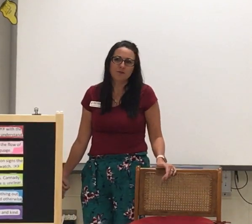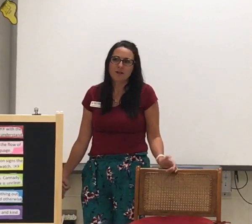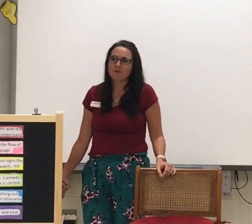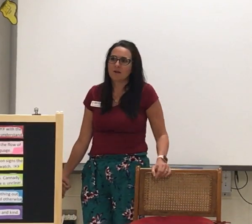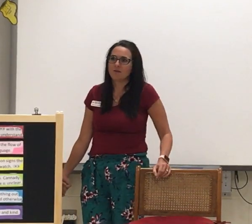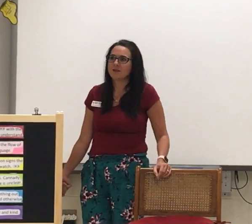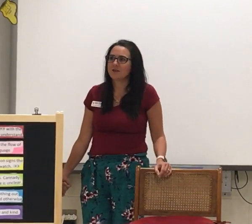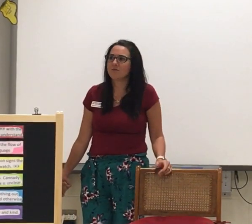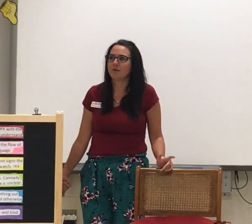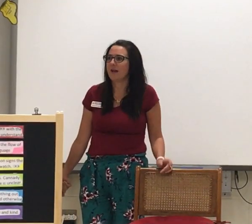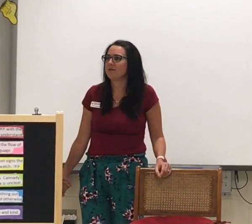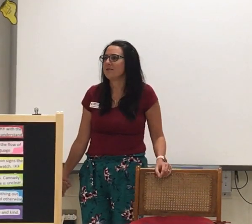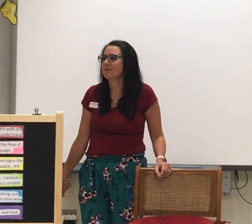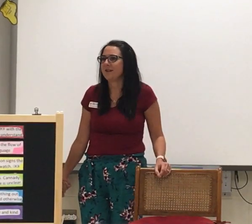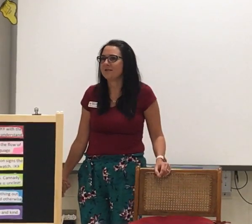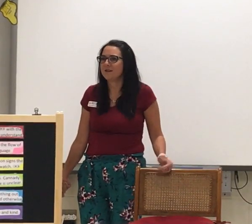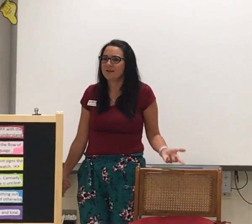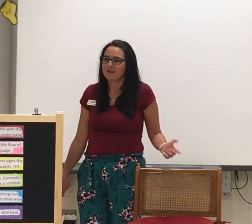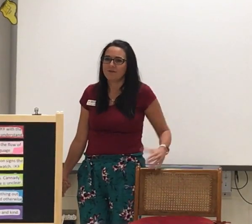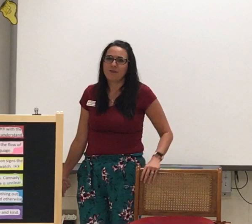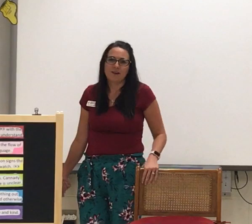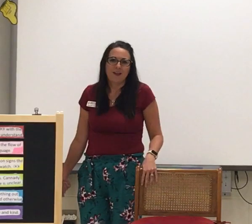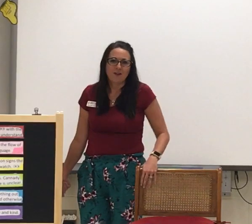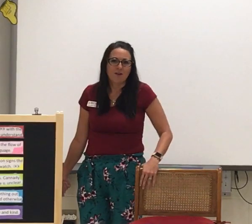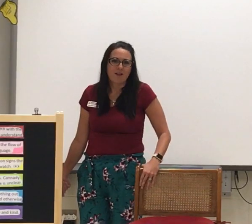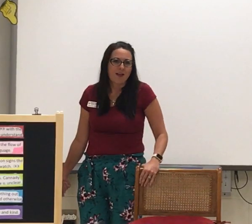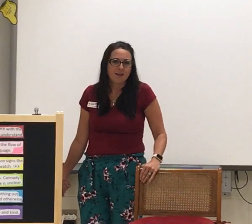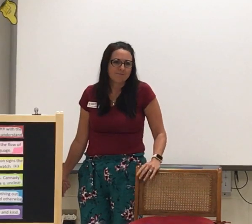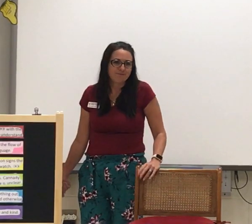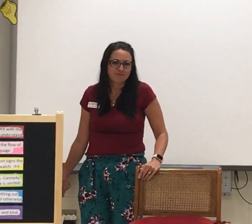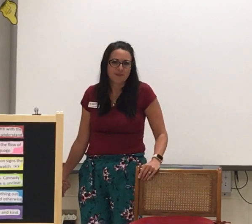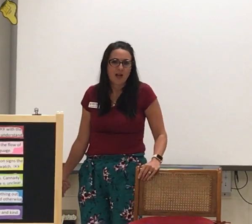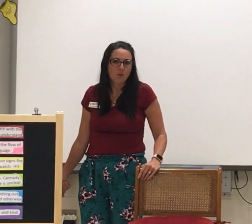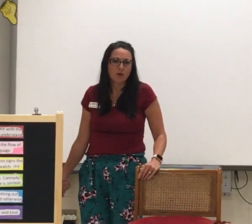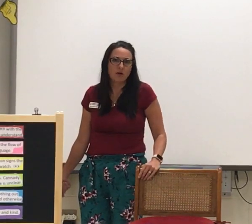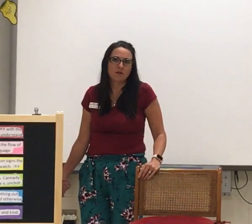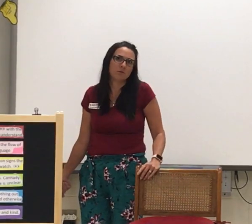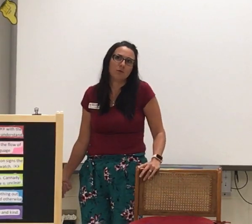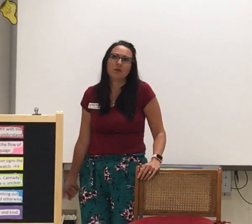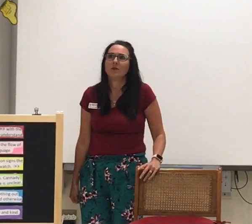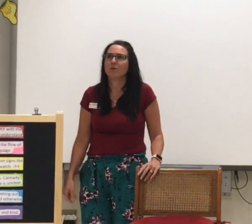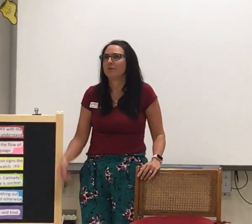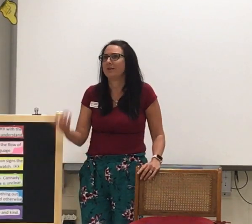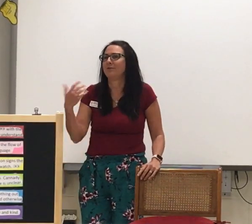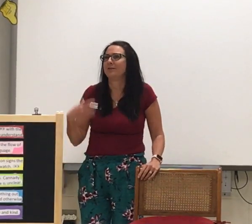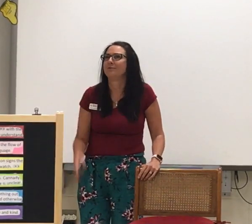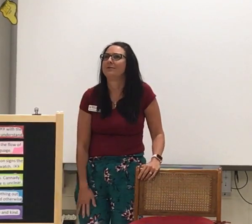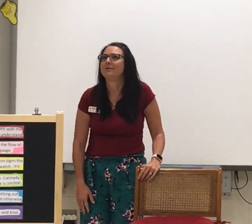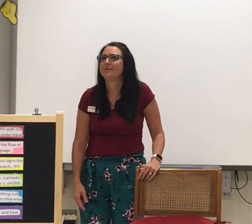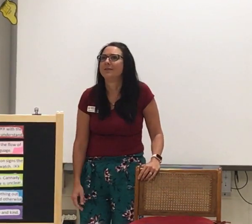three-year-old bill pronounces things funny you know like I want to